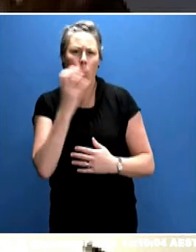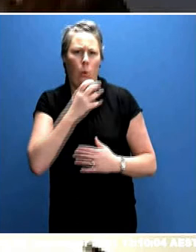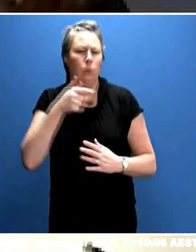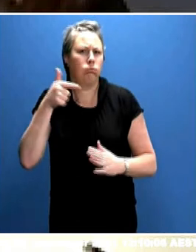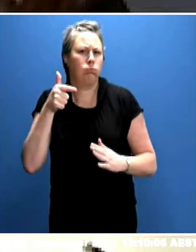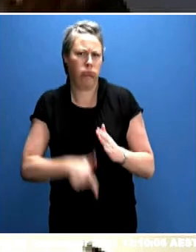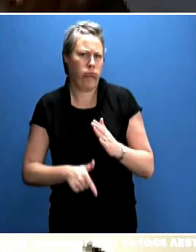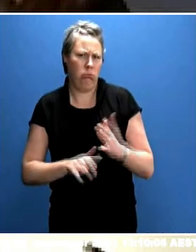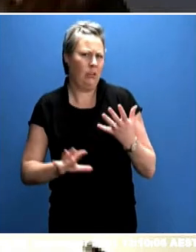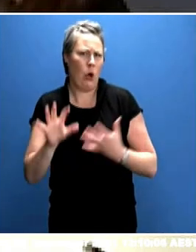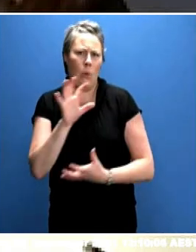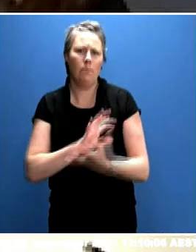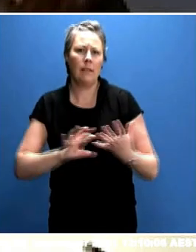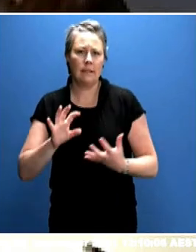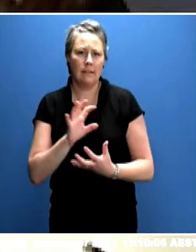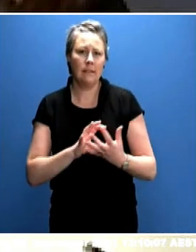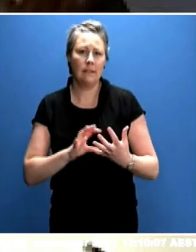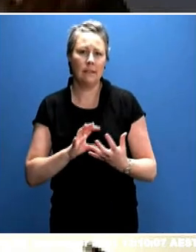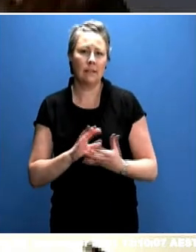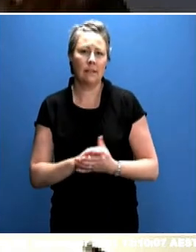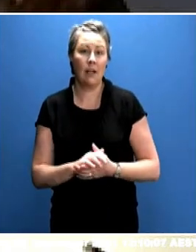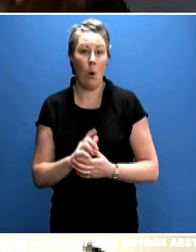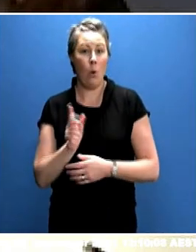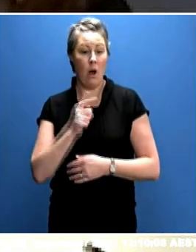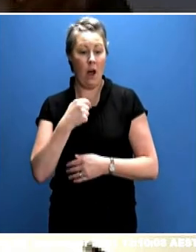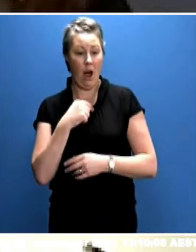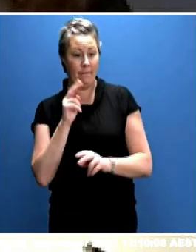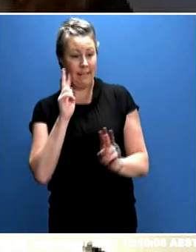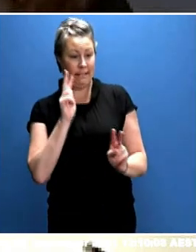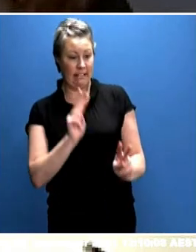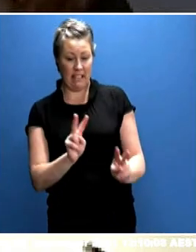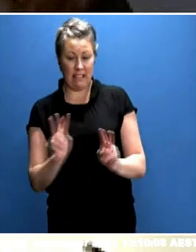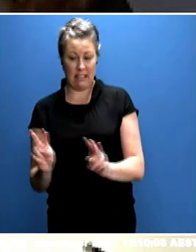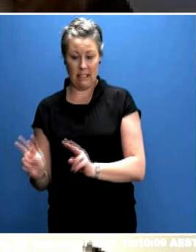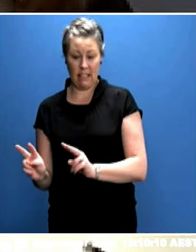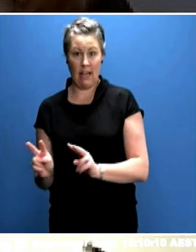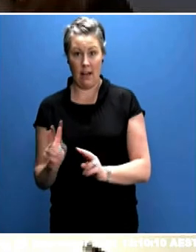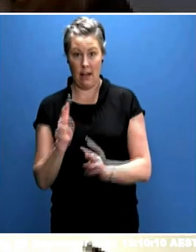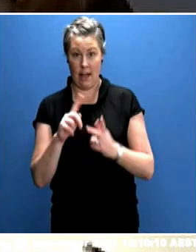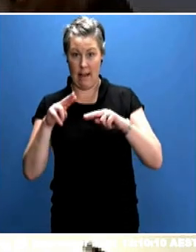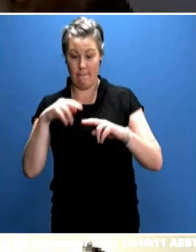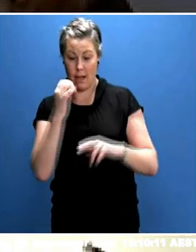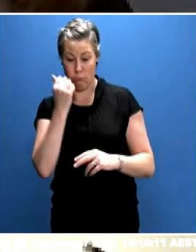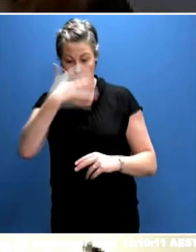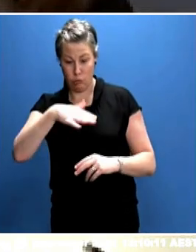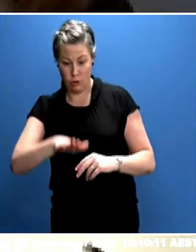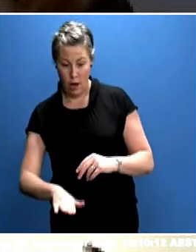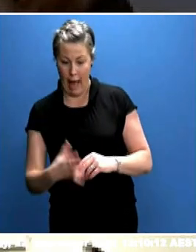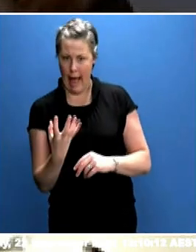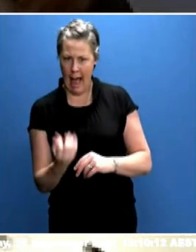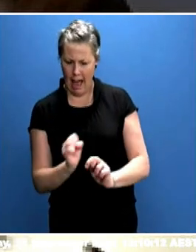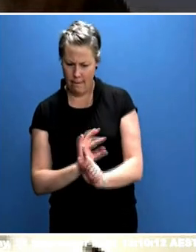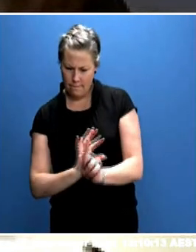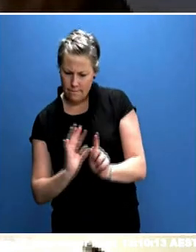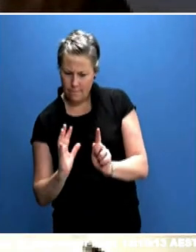But, in my experience, an Aboriginal child who has the support and assistance